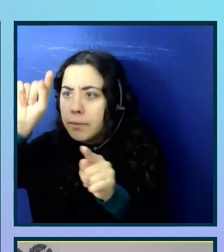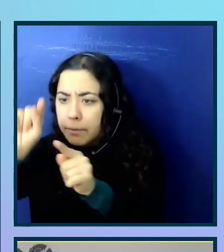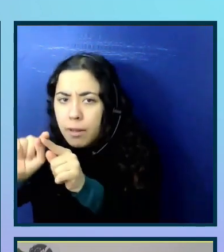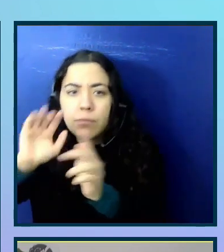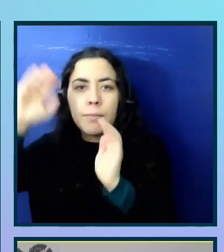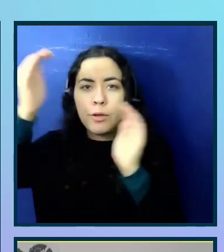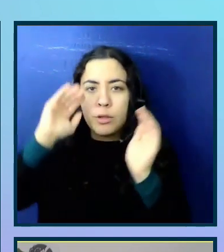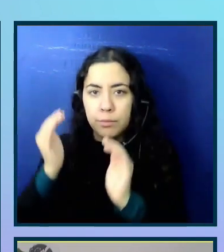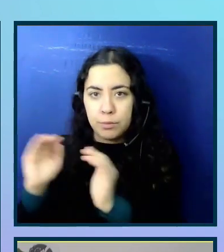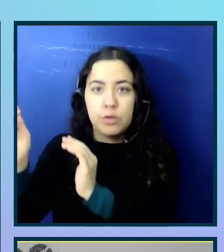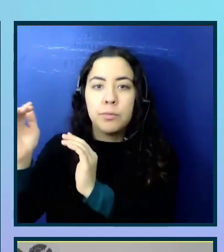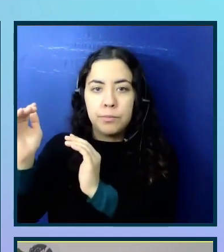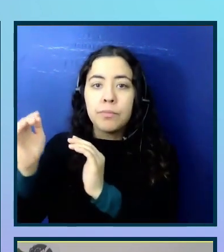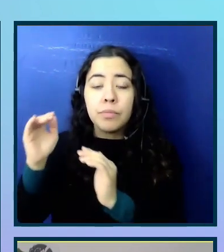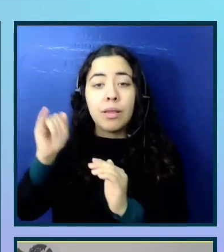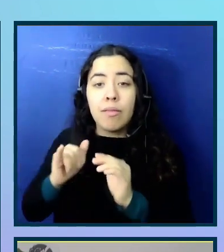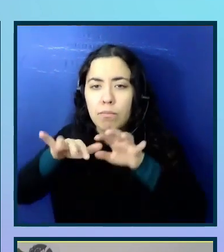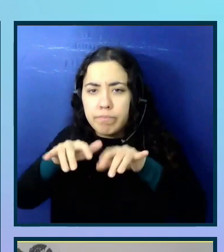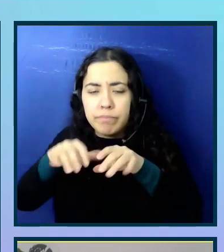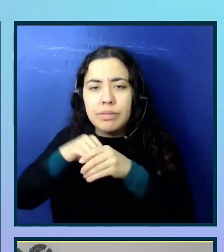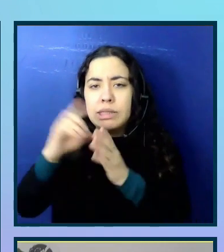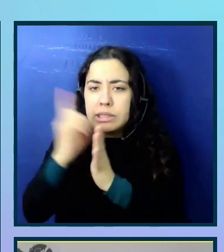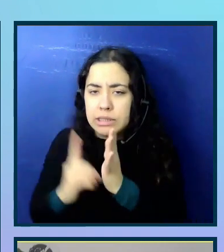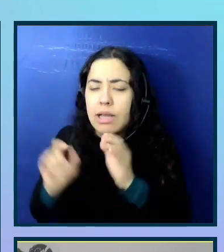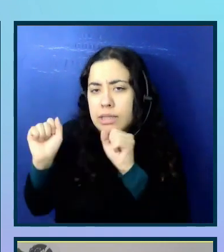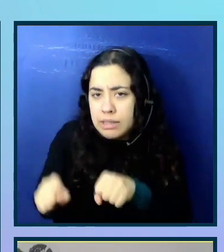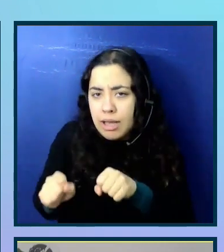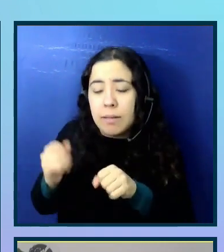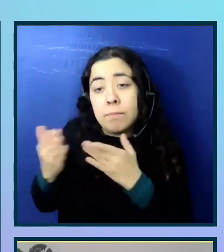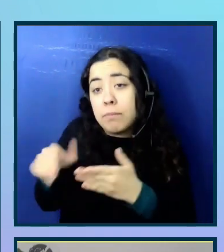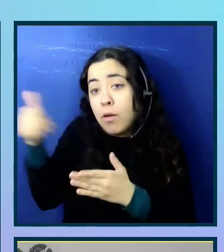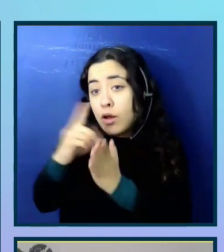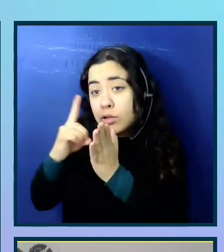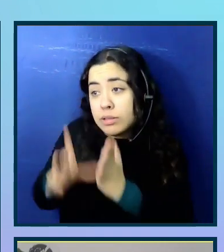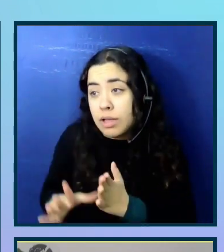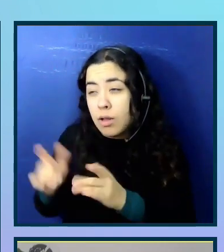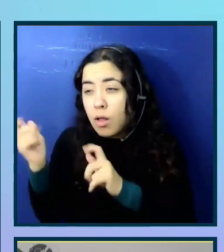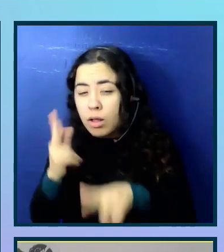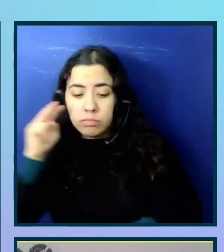in a design documentation because then will help other designers who might not be that proficient